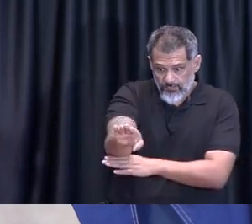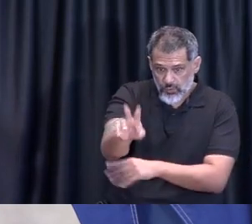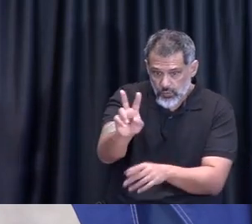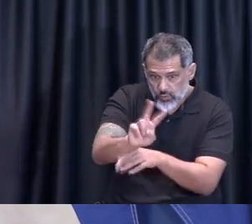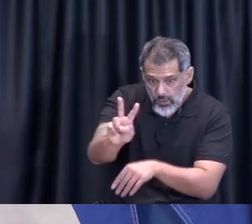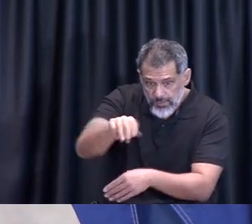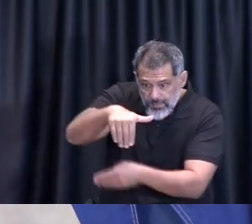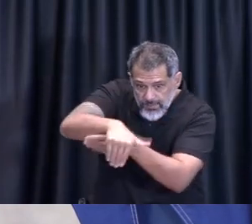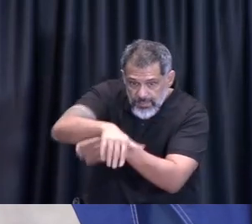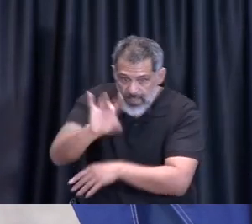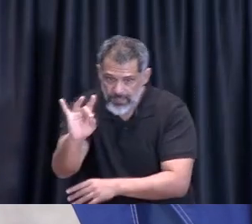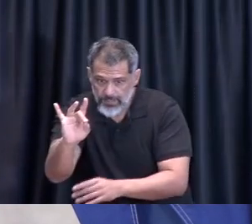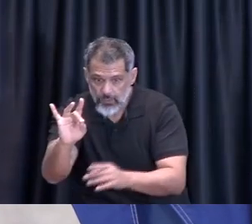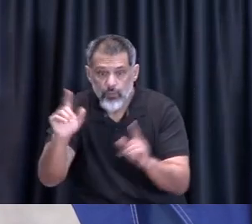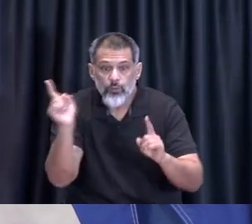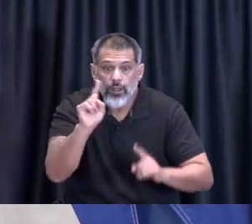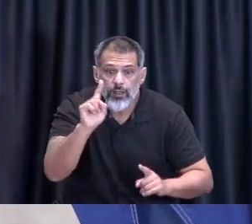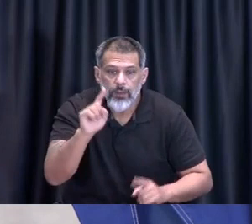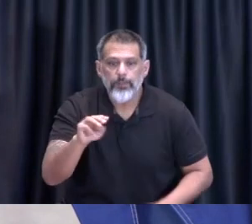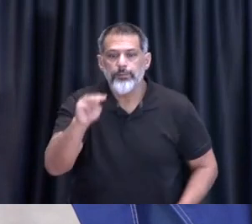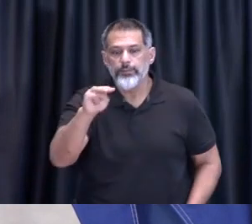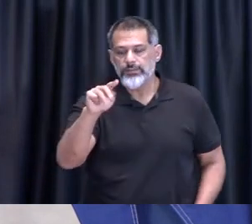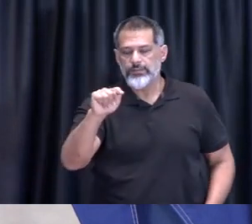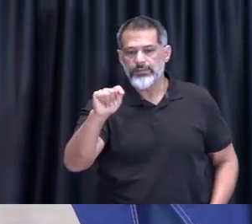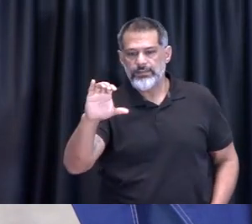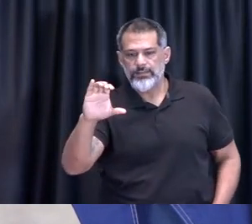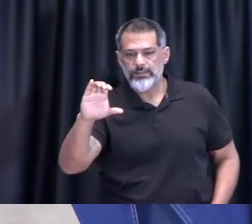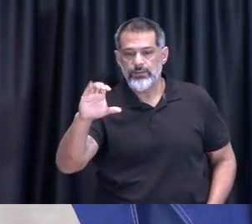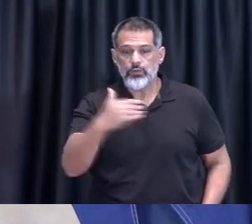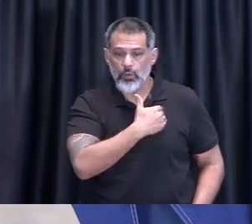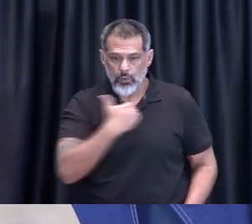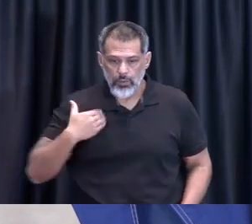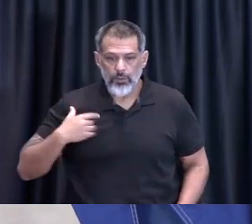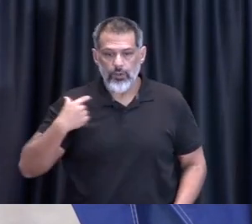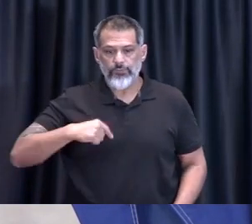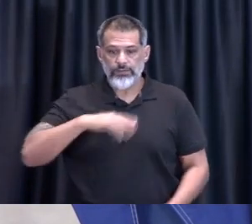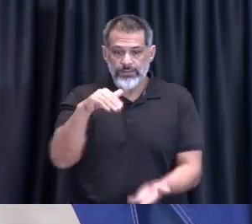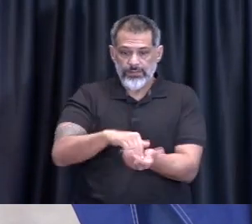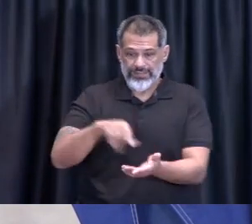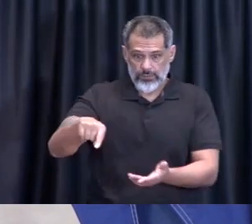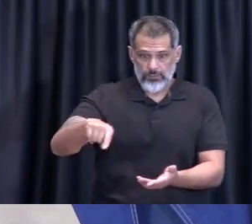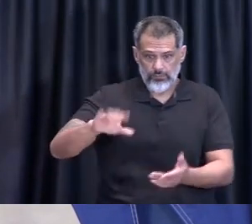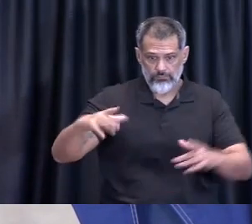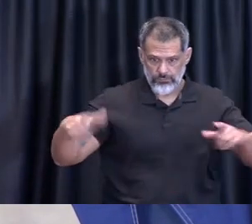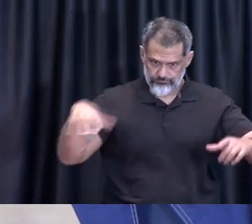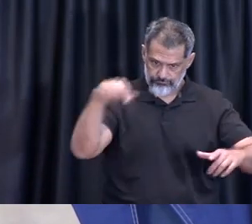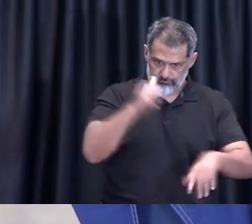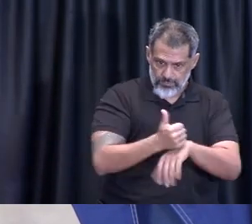at the Metro Toronto Convention Centre. The City of Toronto, in partnership with the Accessibility Task Force on